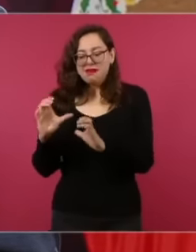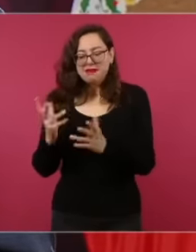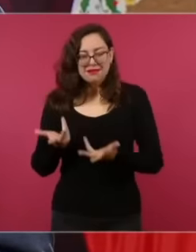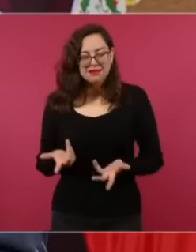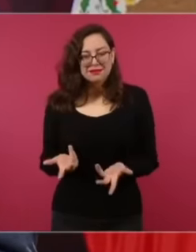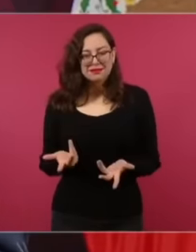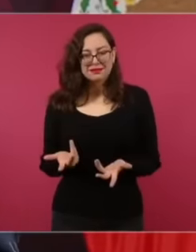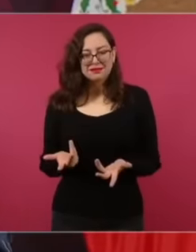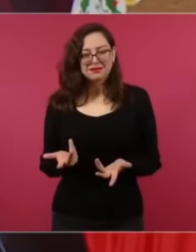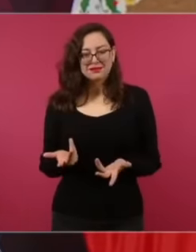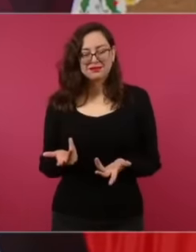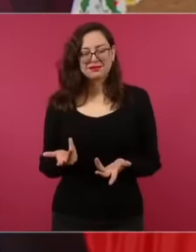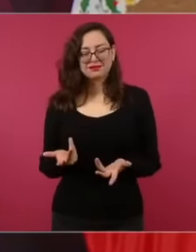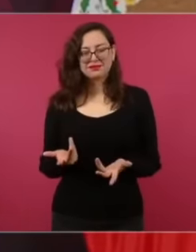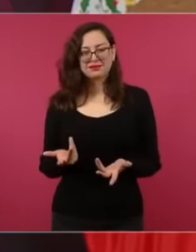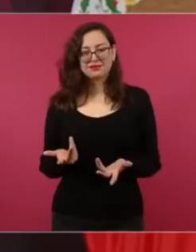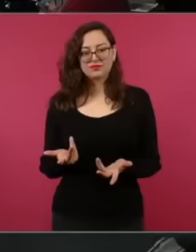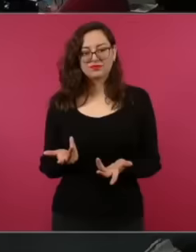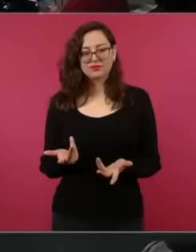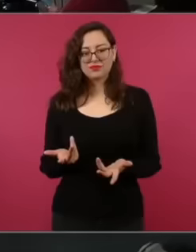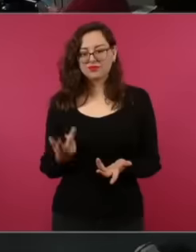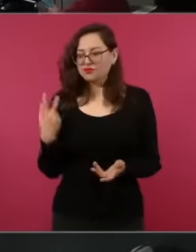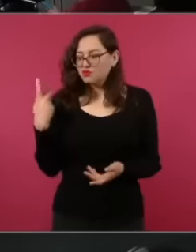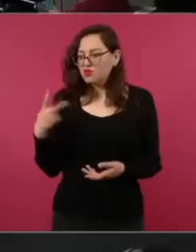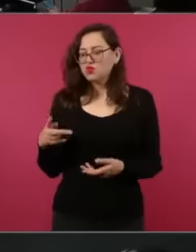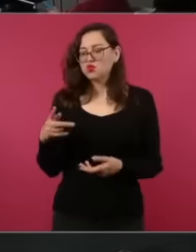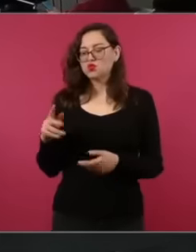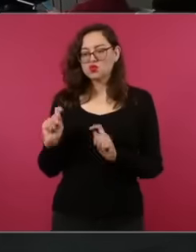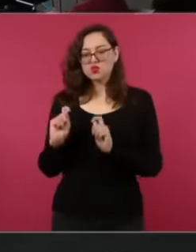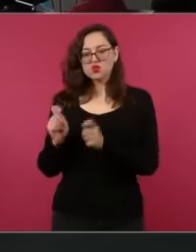of the people's money, he